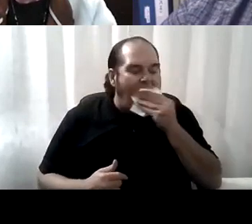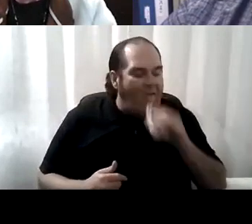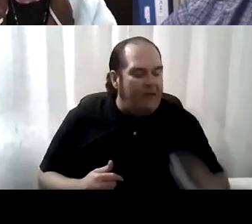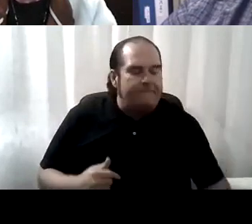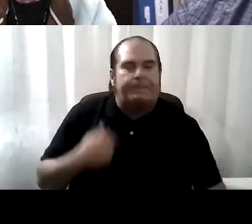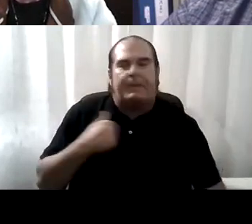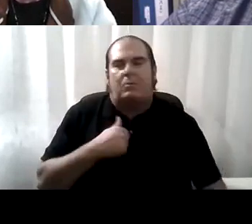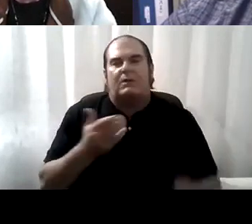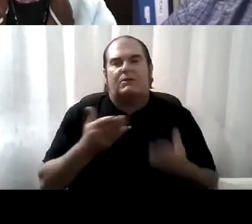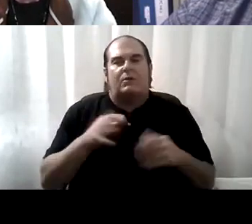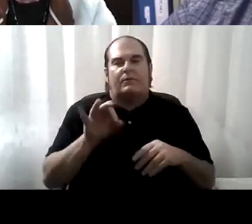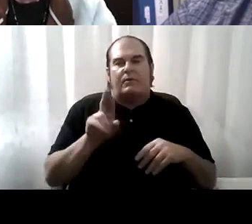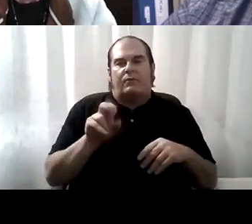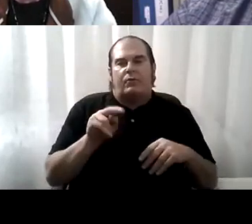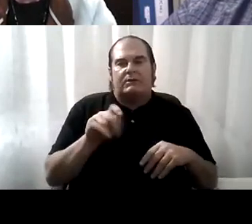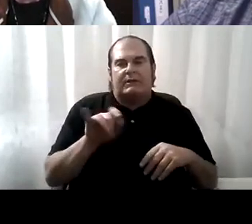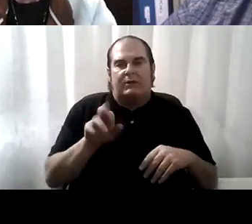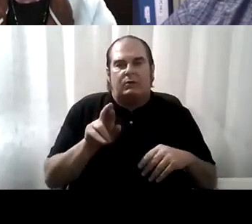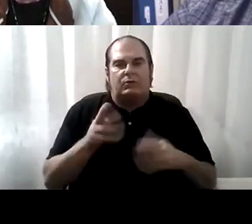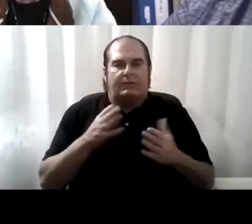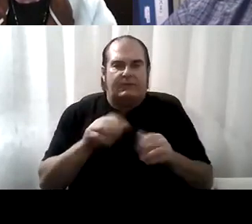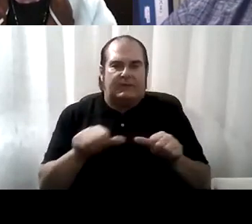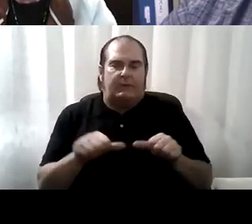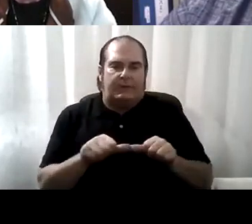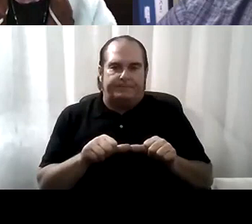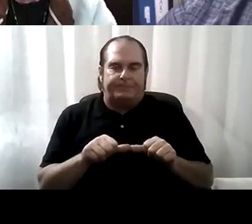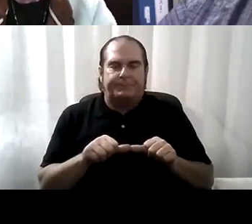And that creates several health disparities compared to more urban areas.